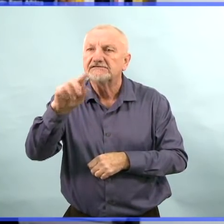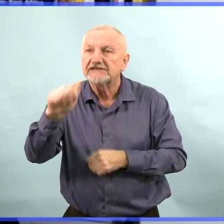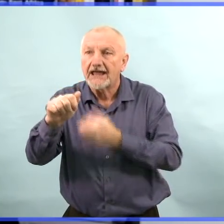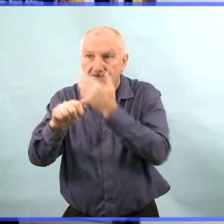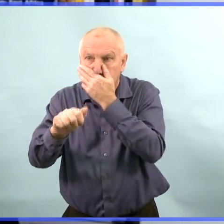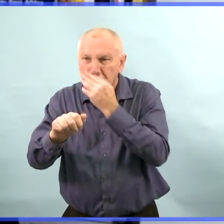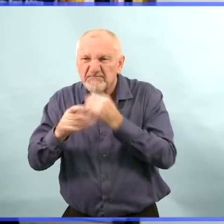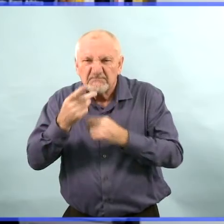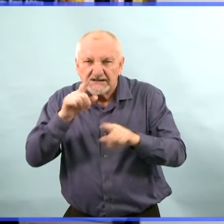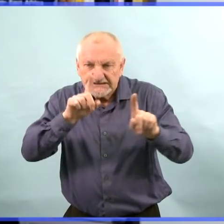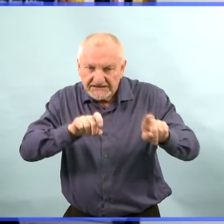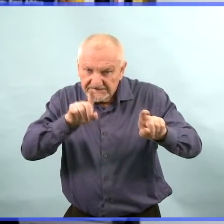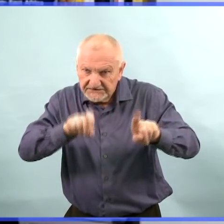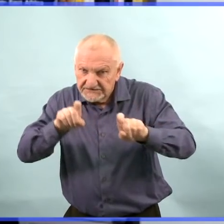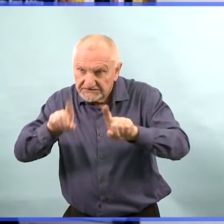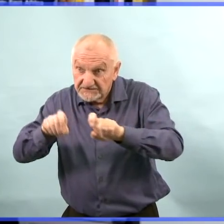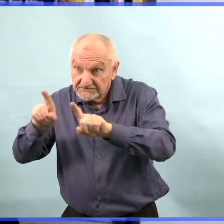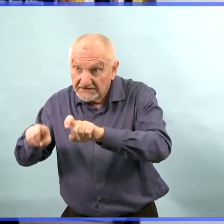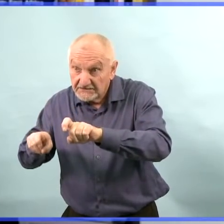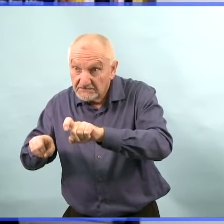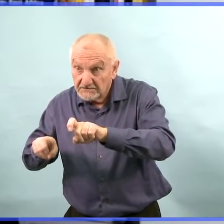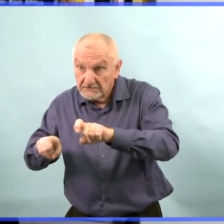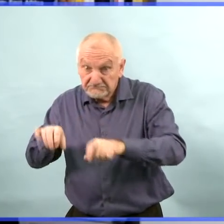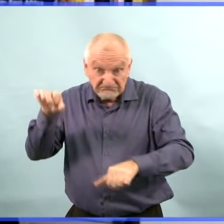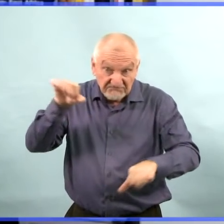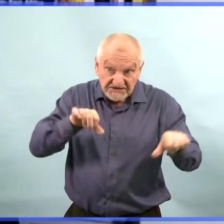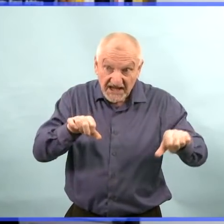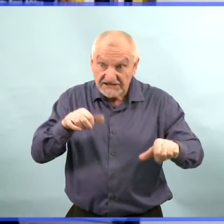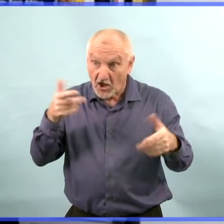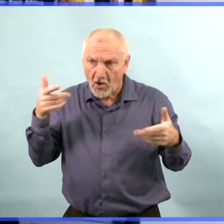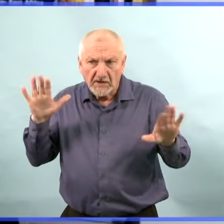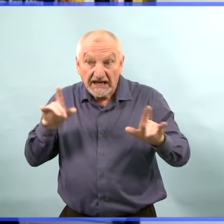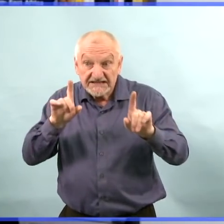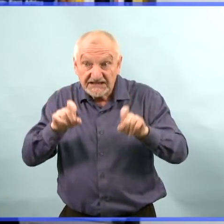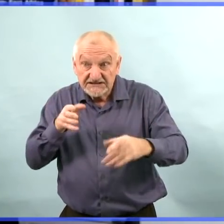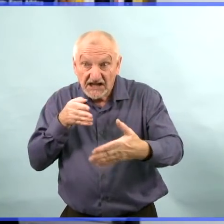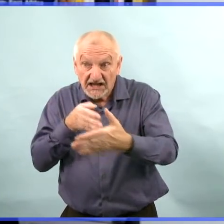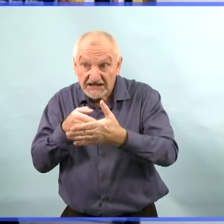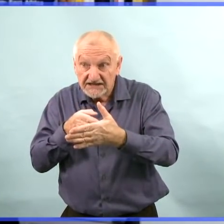at delta so already looking at a variant that was more concerning than the original strain